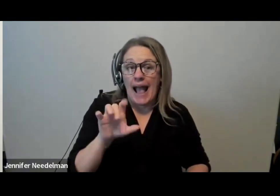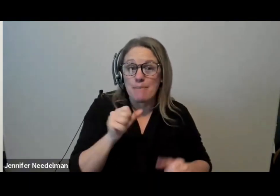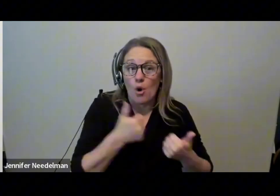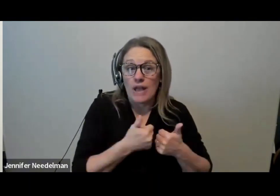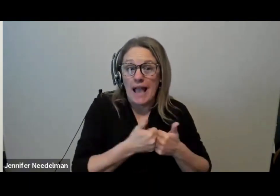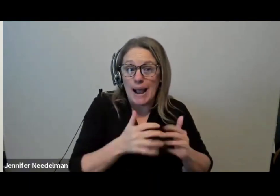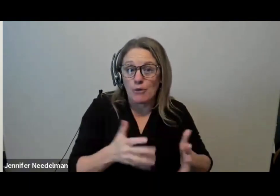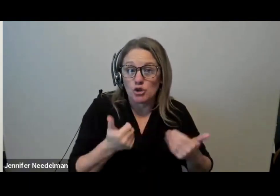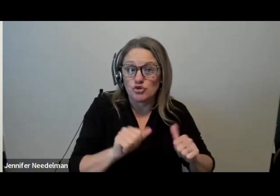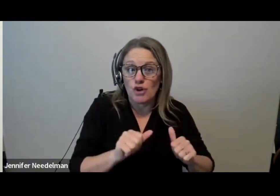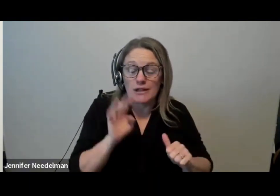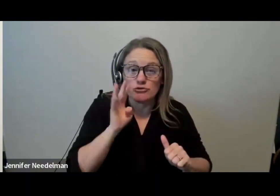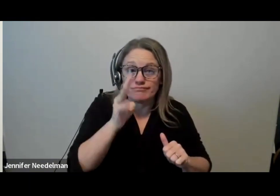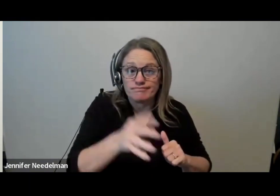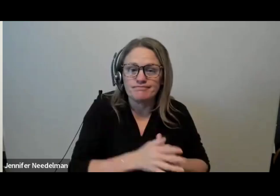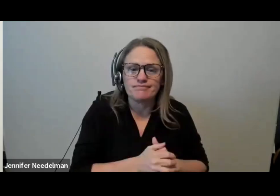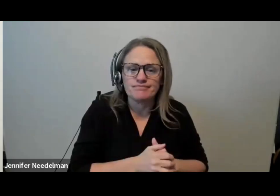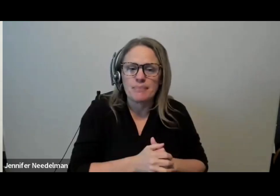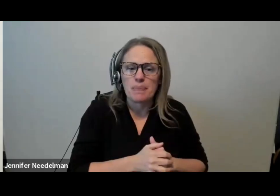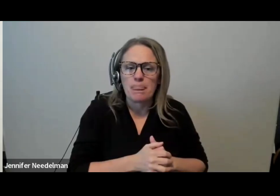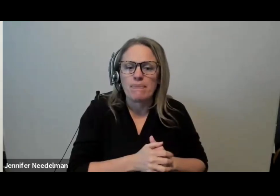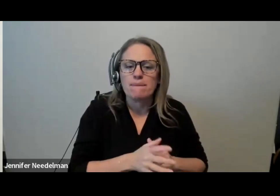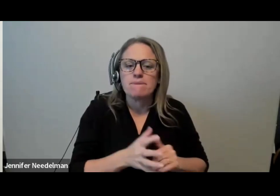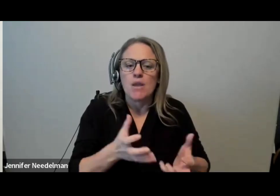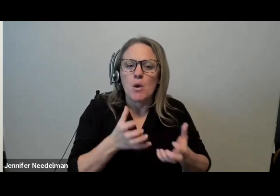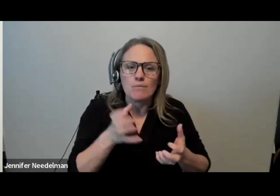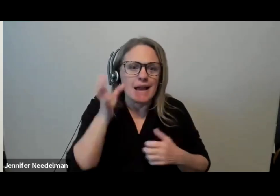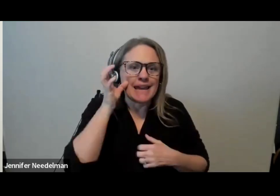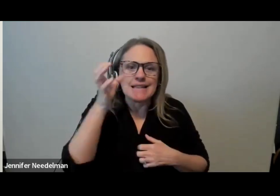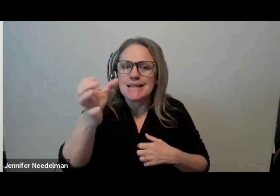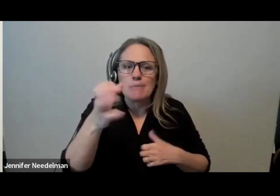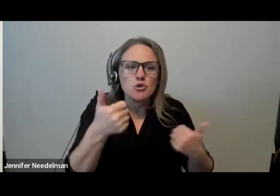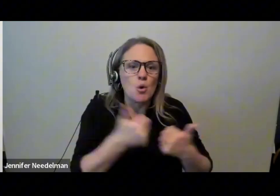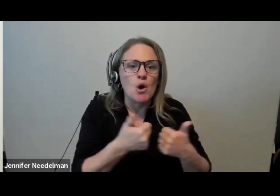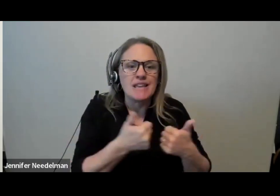well we don't really know what we're gonna call them yet, but it's a conceptual game guide for somebody